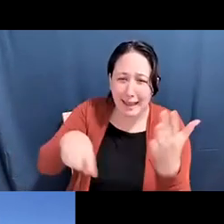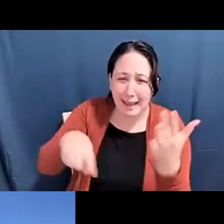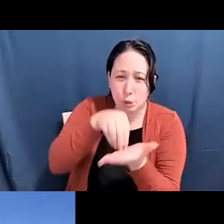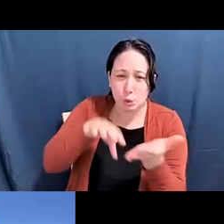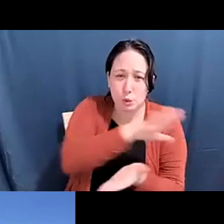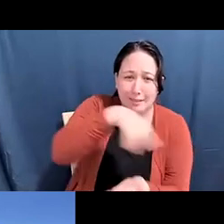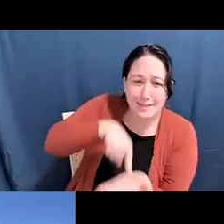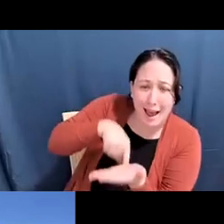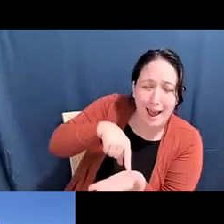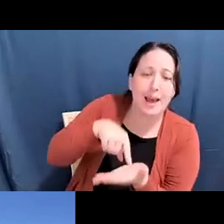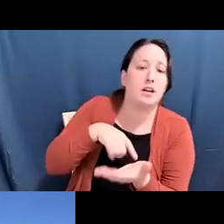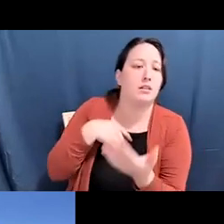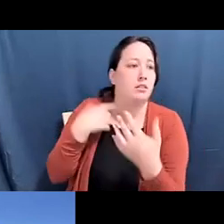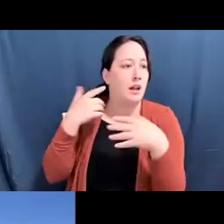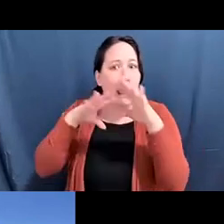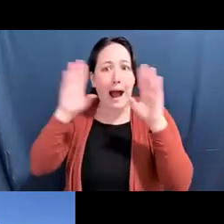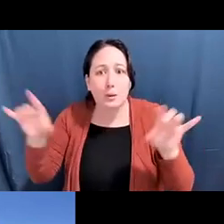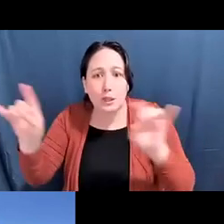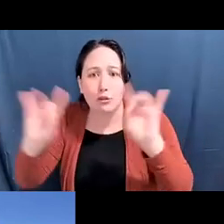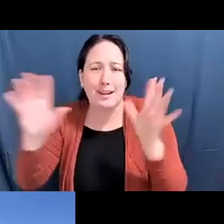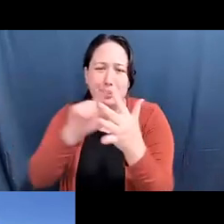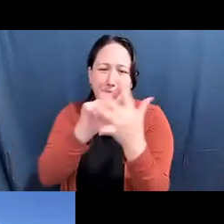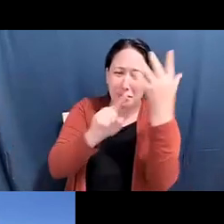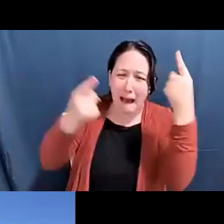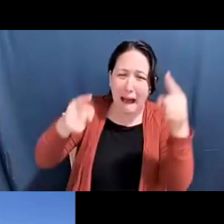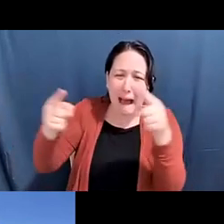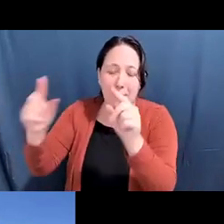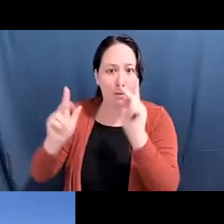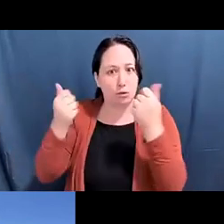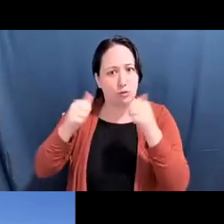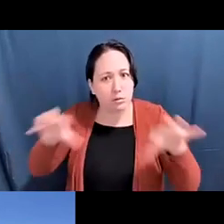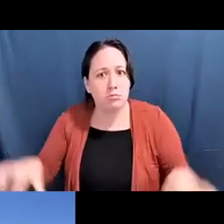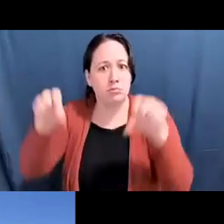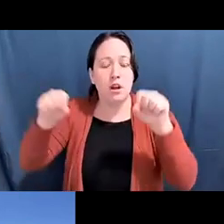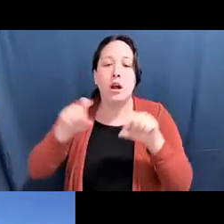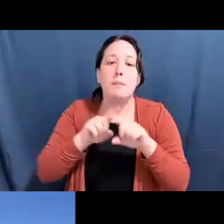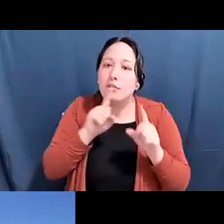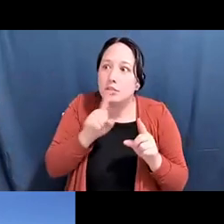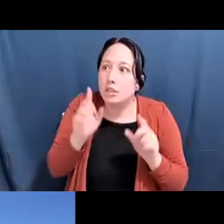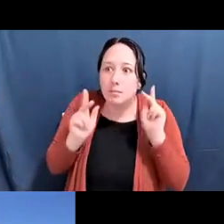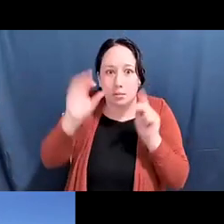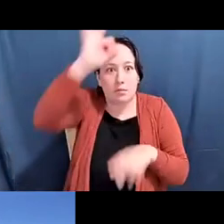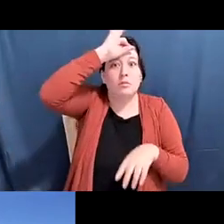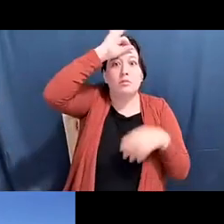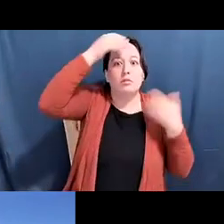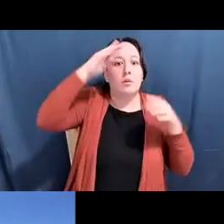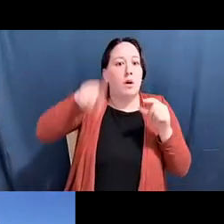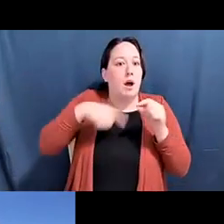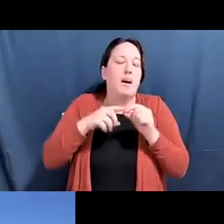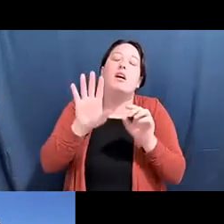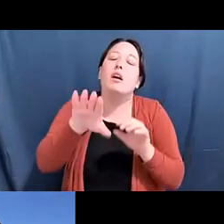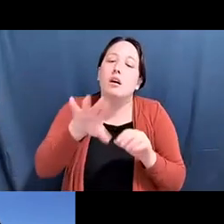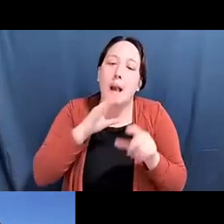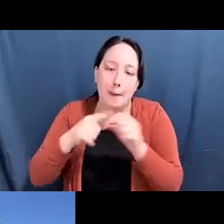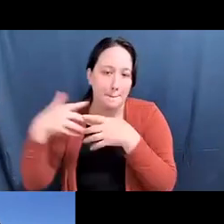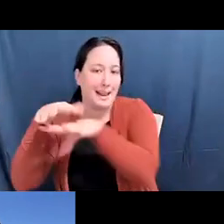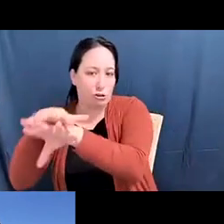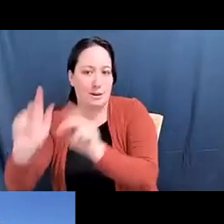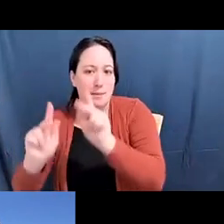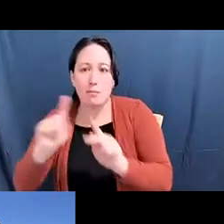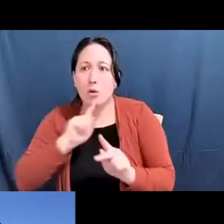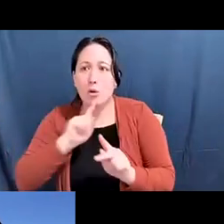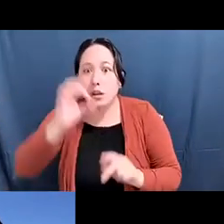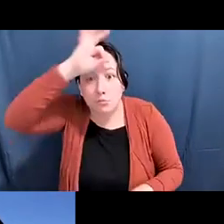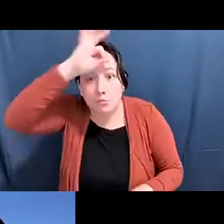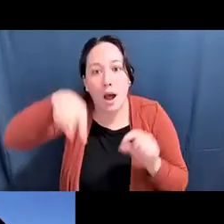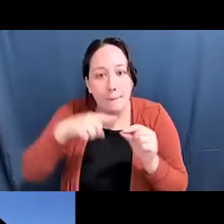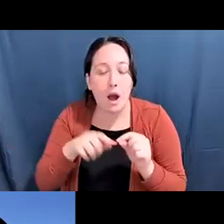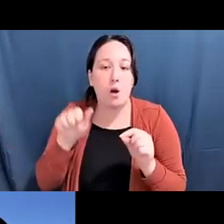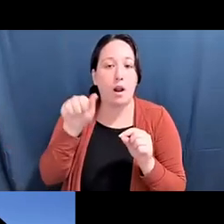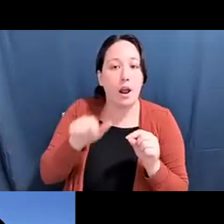Diane Fujino: developments, all kinds of things that were happening, and yet people knew almost nothing about, the mainstream that is, about Asian American activism, or and the two most visible